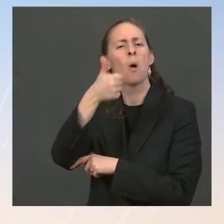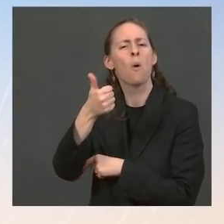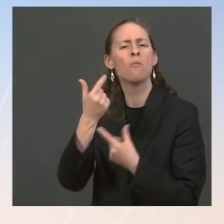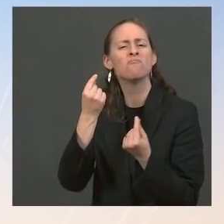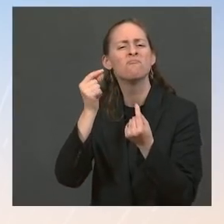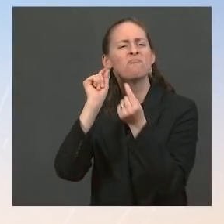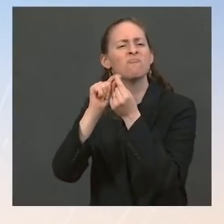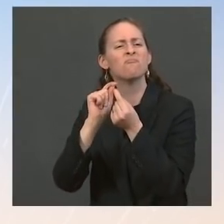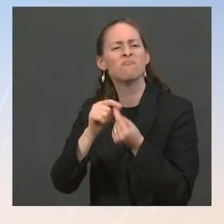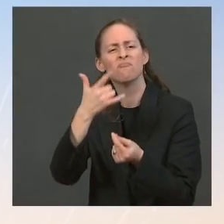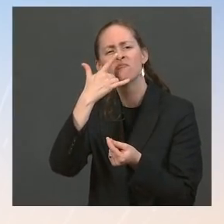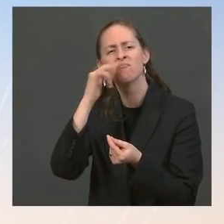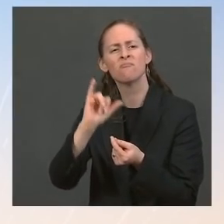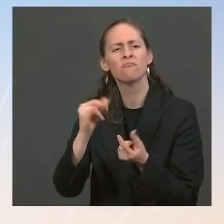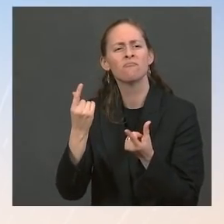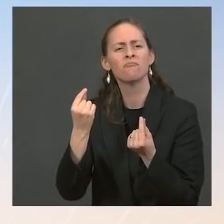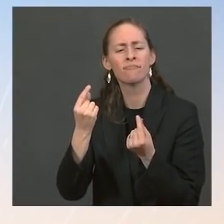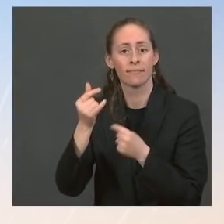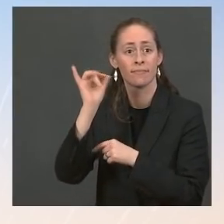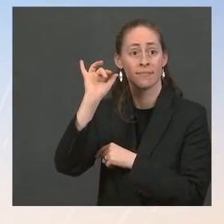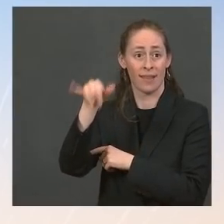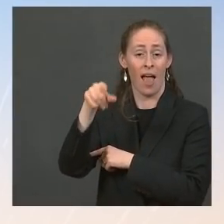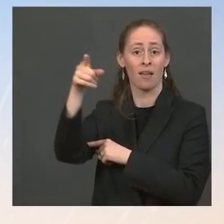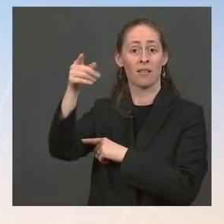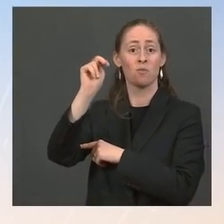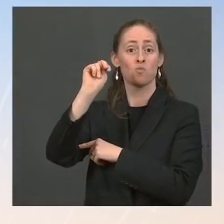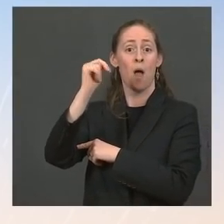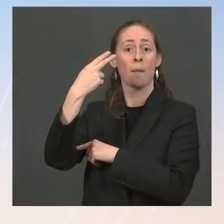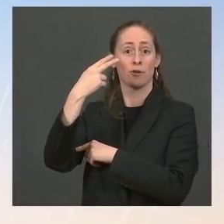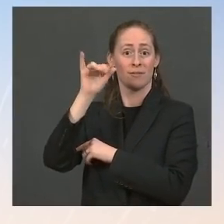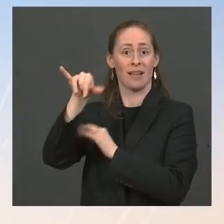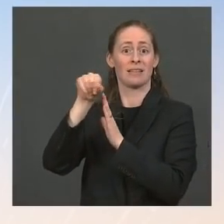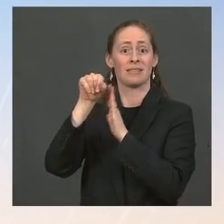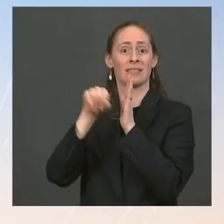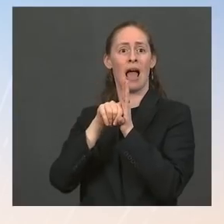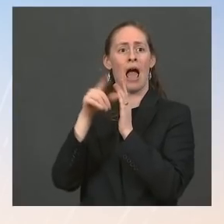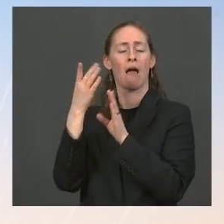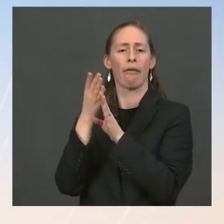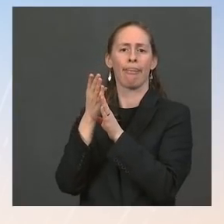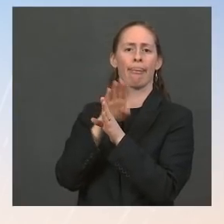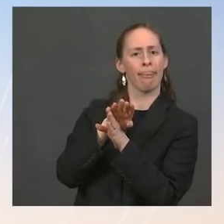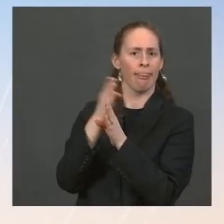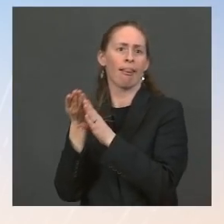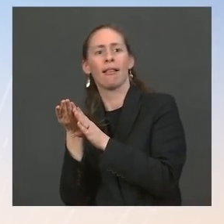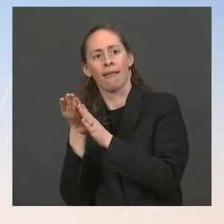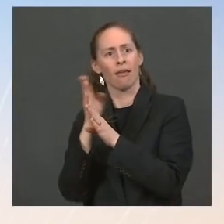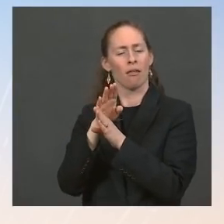Why New Hampshire, and why this particular bridge? Ms. Psaki: Sure. Let me just say one thing on the last piece, just so I note it: